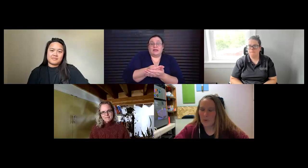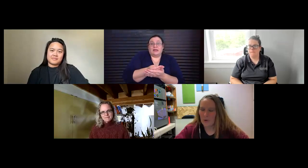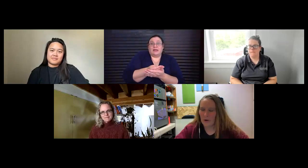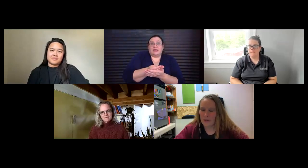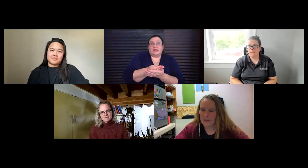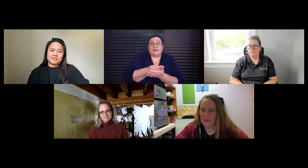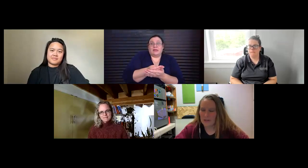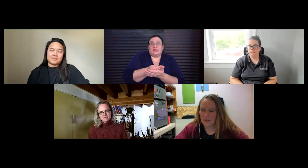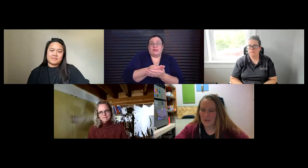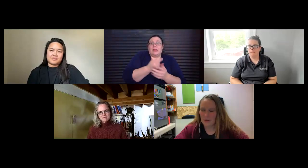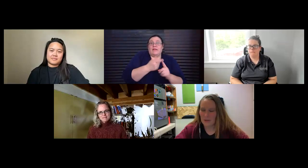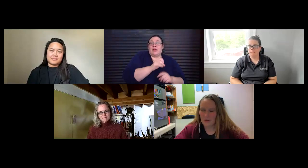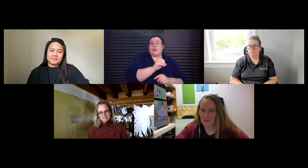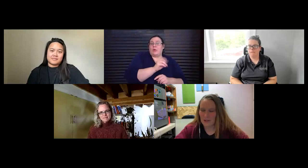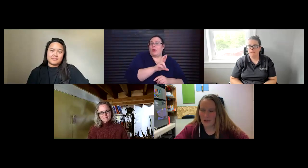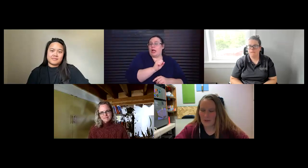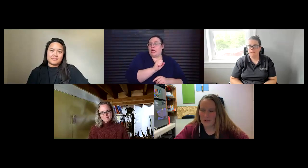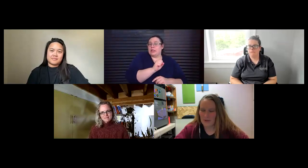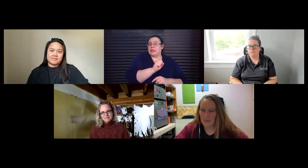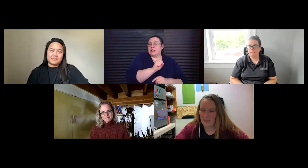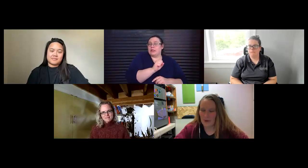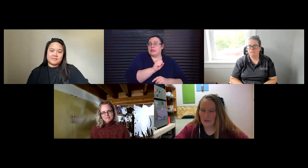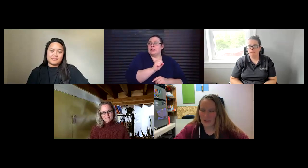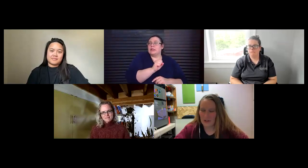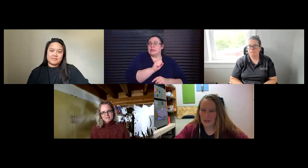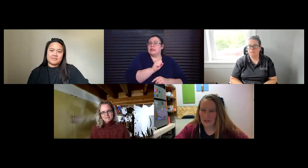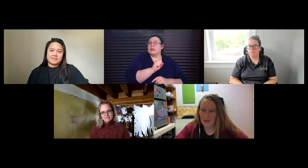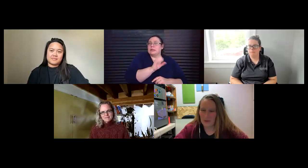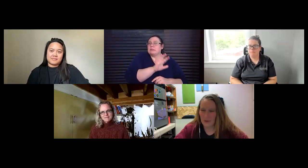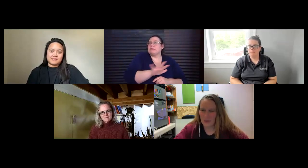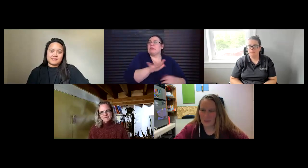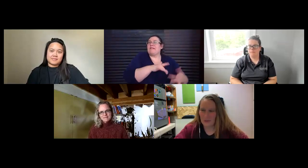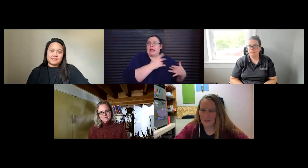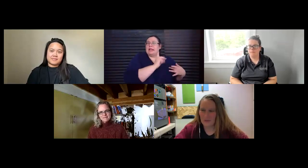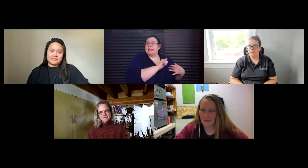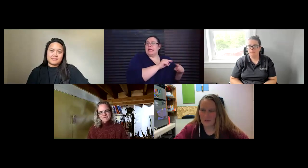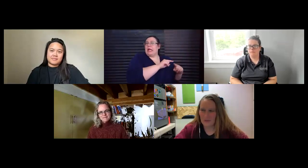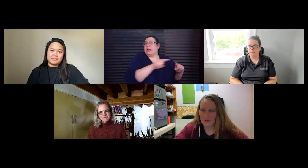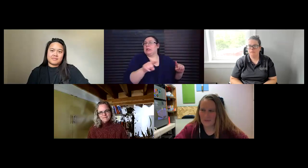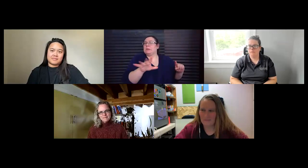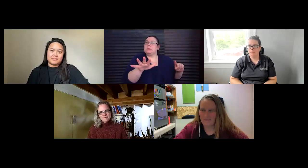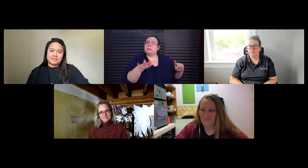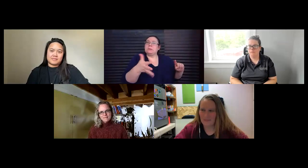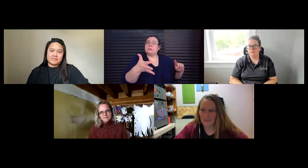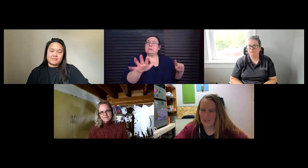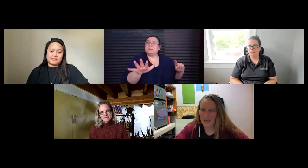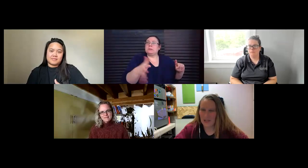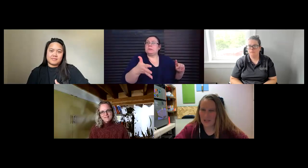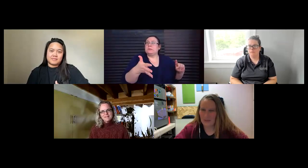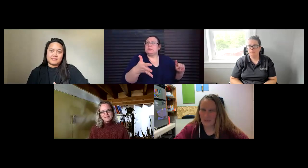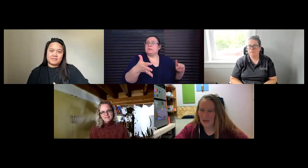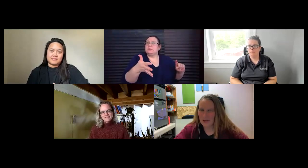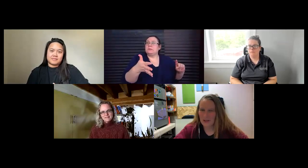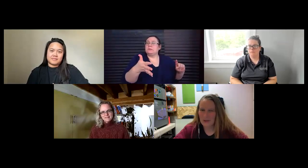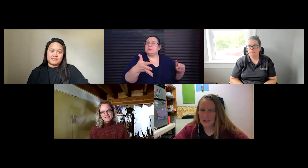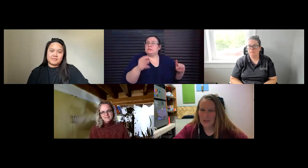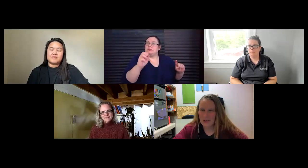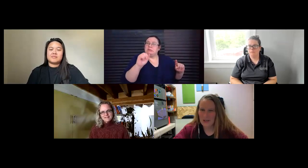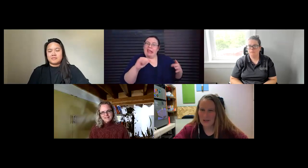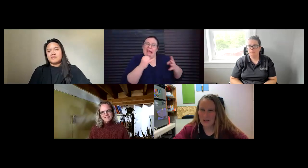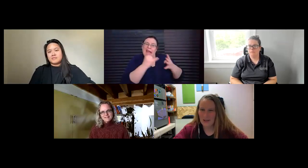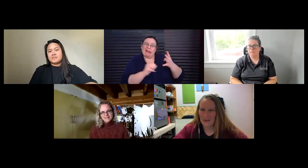from ORS, yeah, it was from around Valentine's day to about late May, I would say.